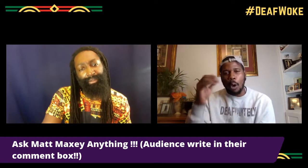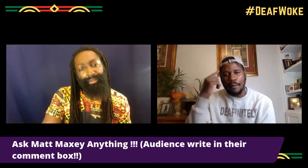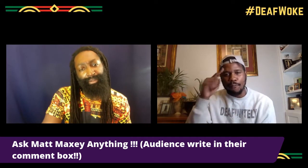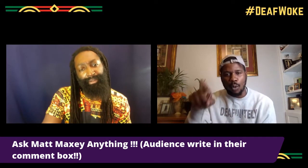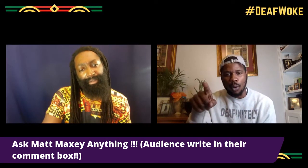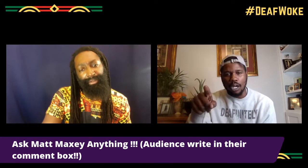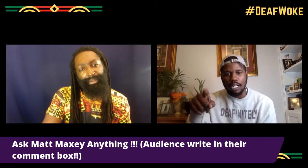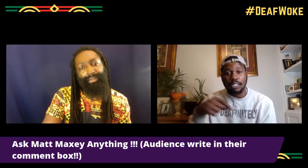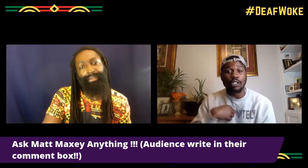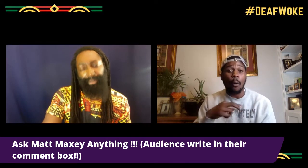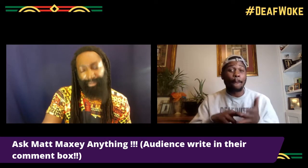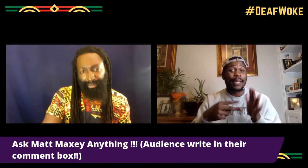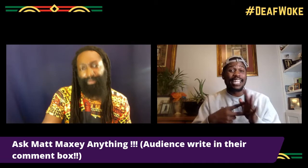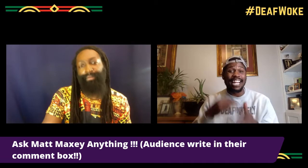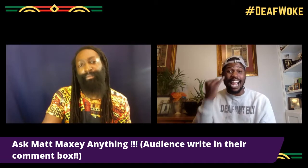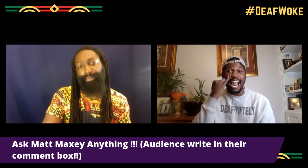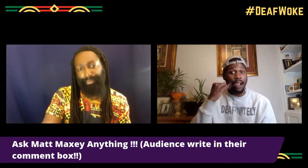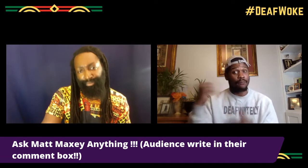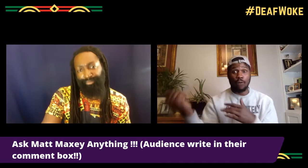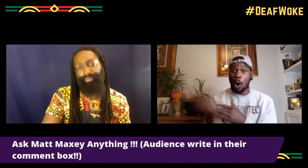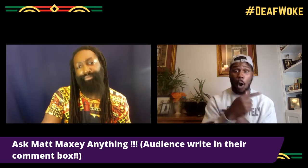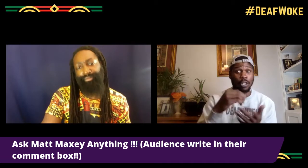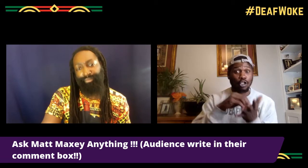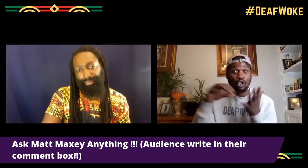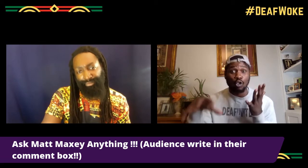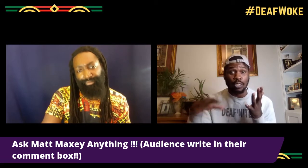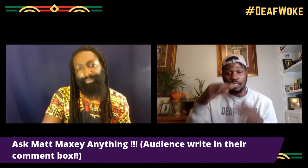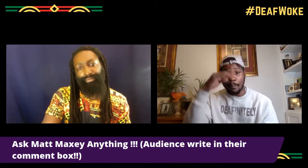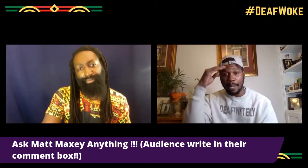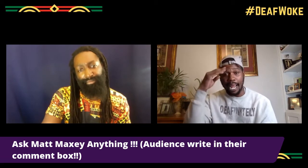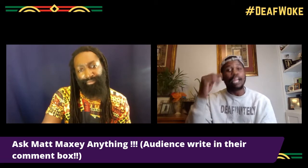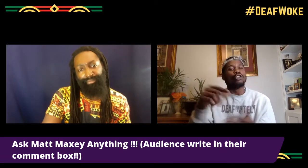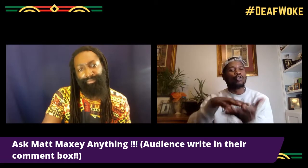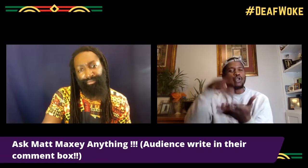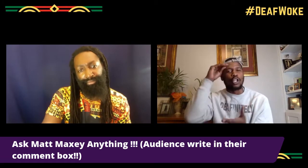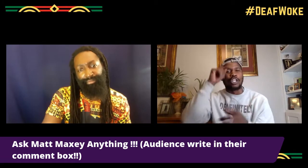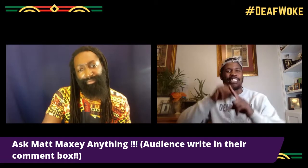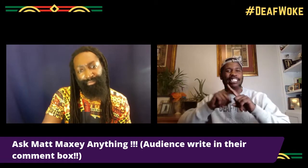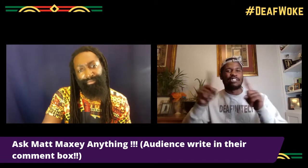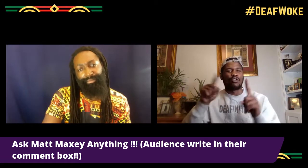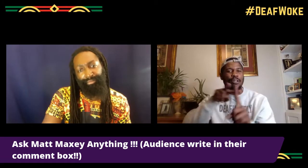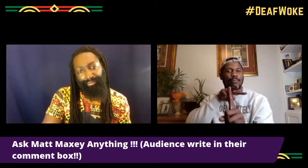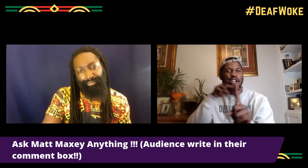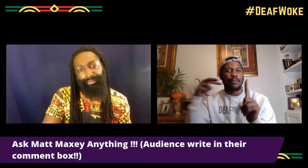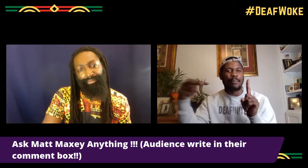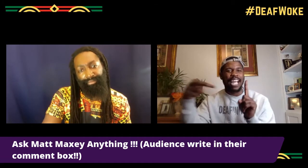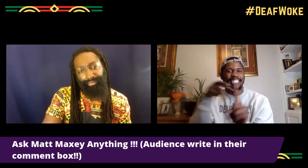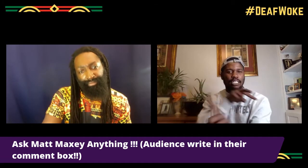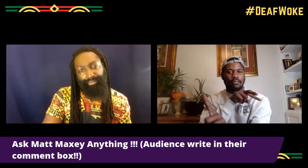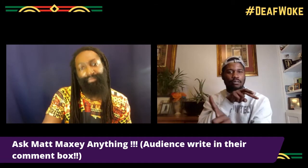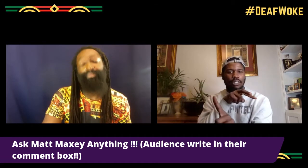What I want is that everyone's accounted for. So, if we have will all the students be black